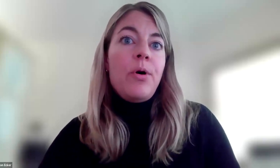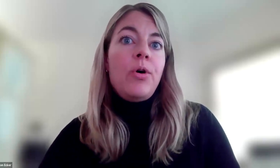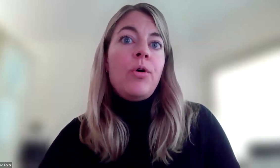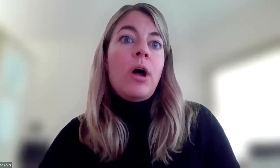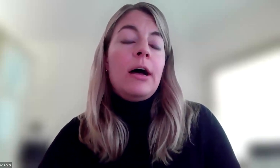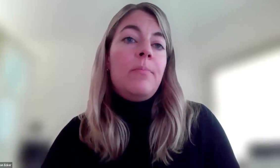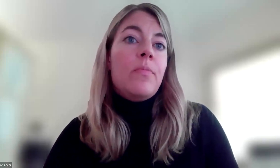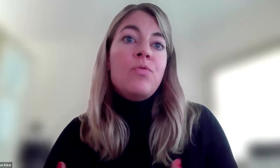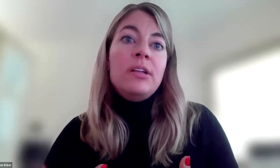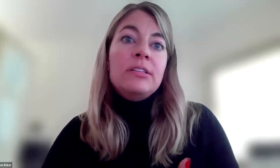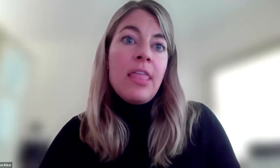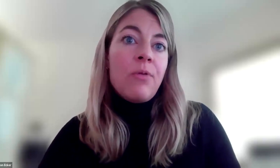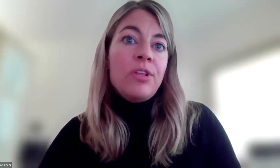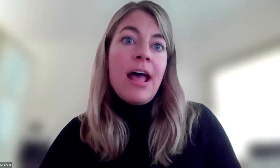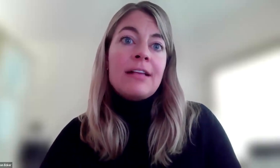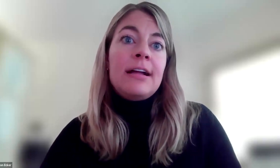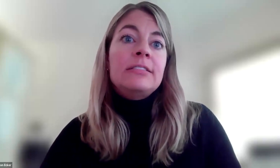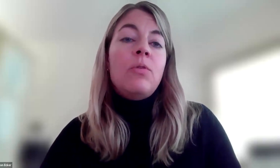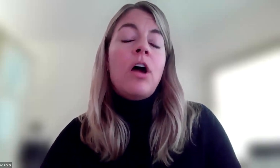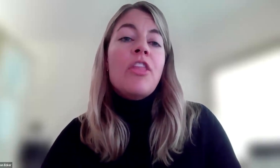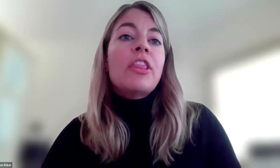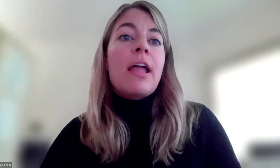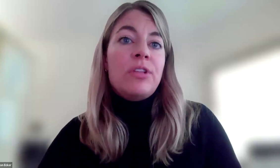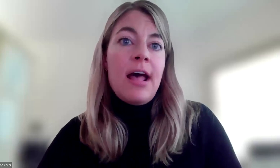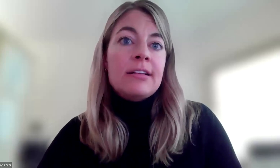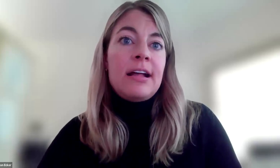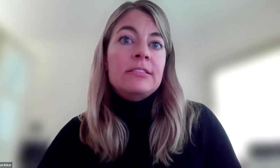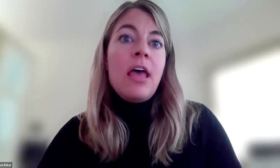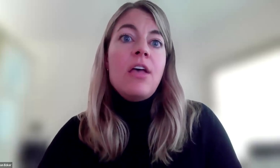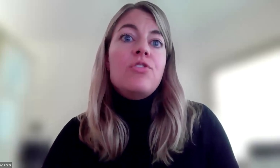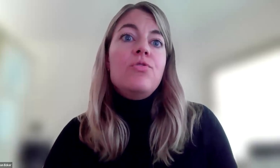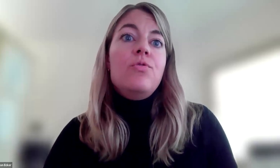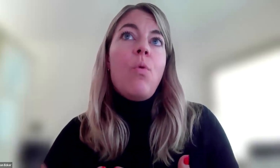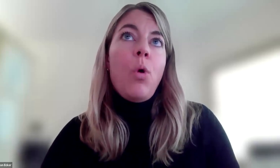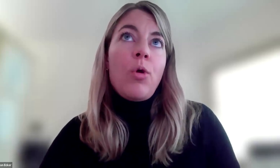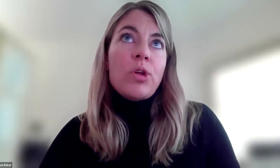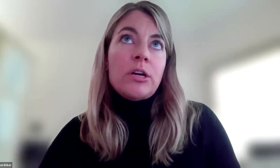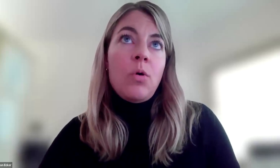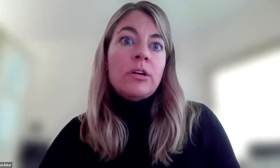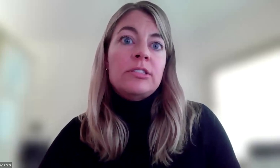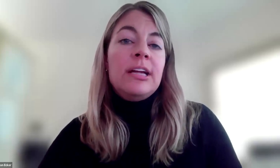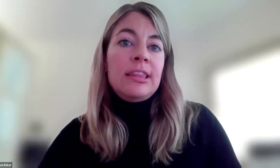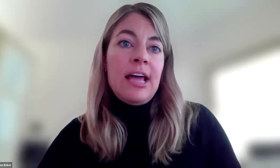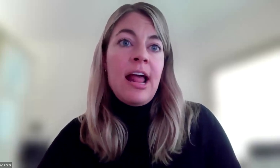access or other language access to work with the courts to get that access and the request accommodations because of this